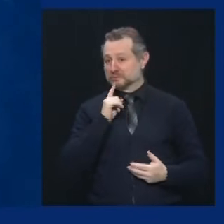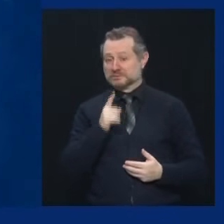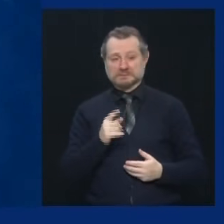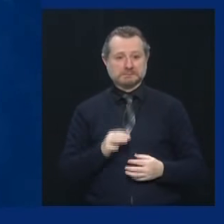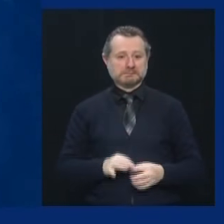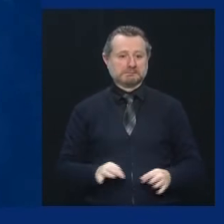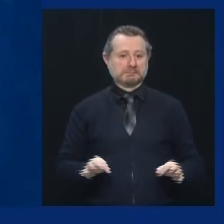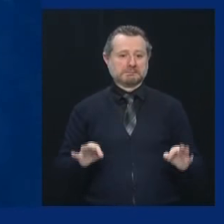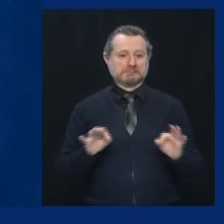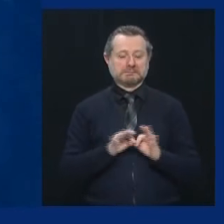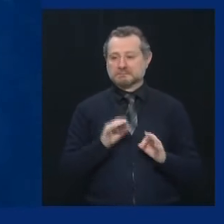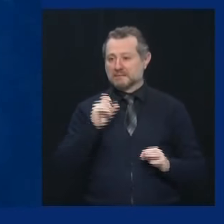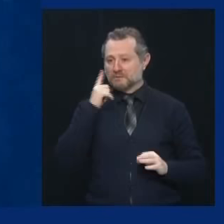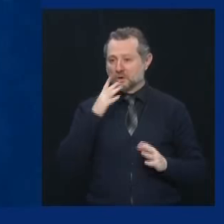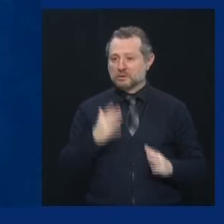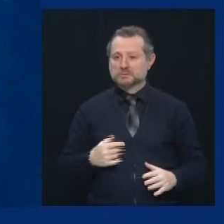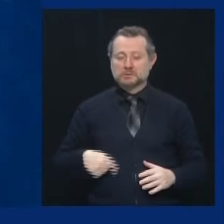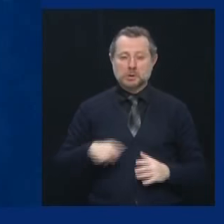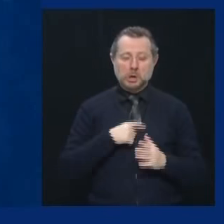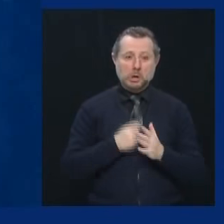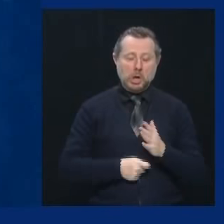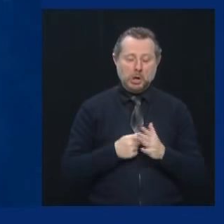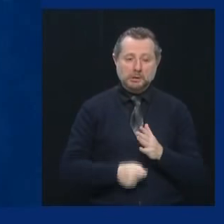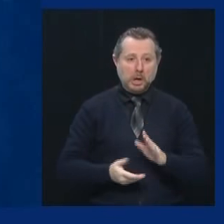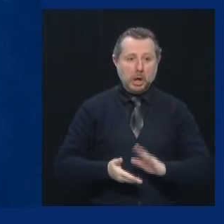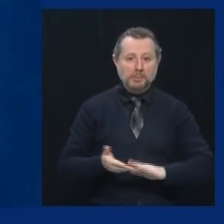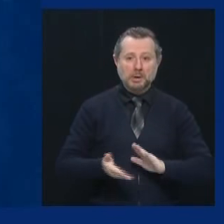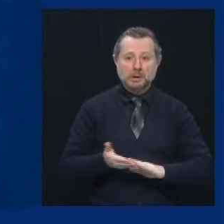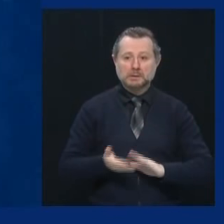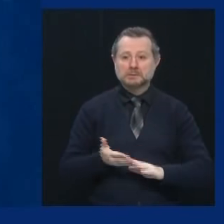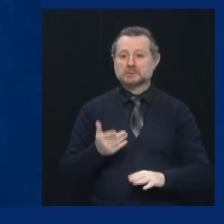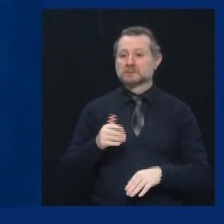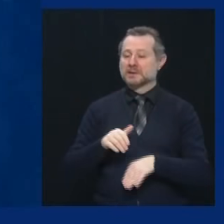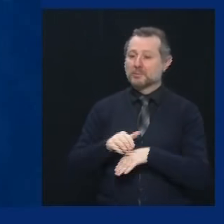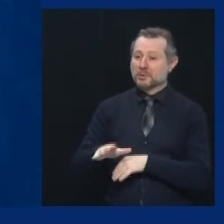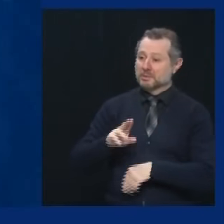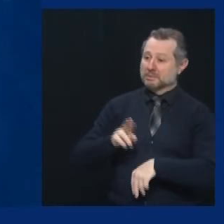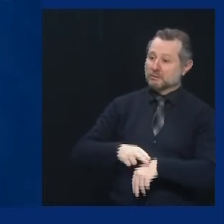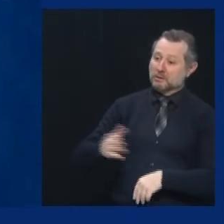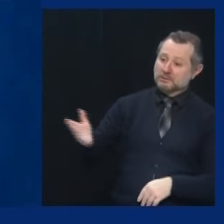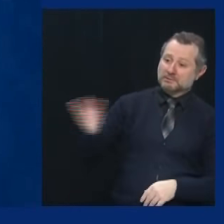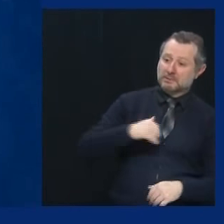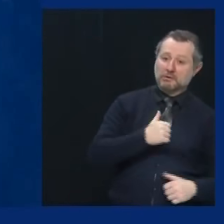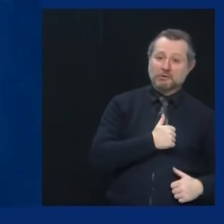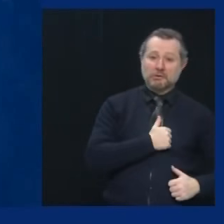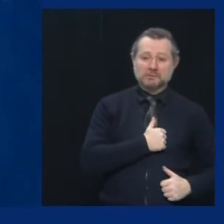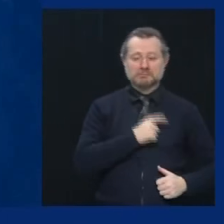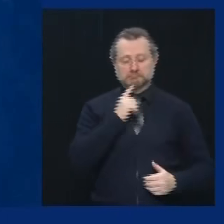THE STATE. BUT WE ARE NOW GOING WEEK TO